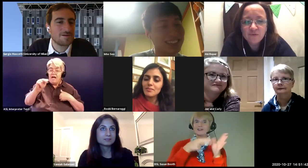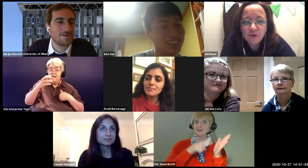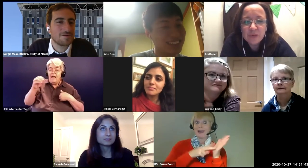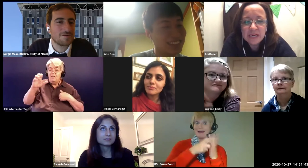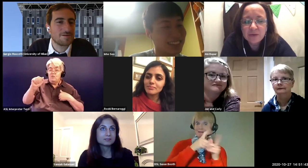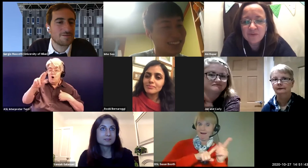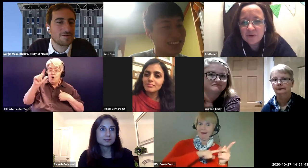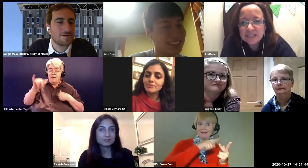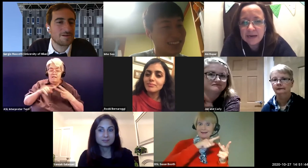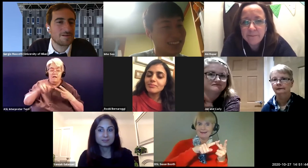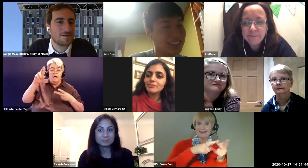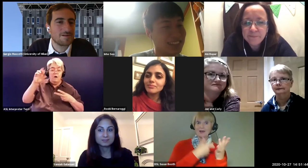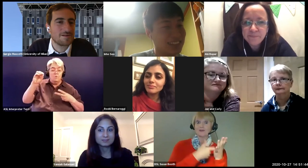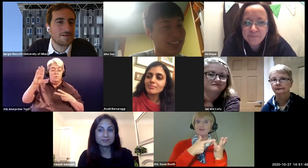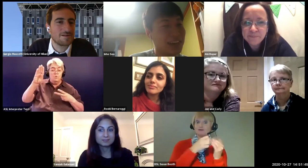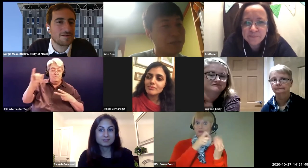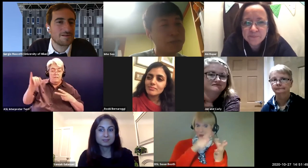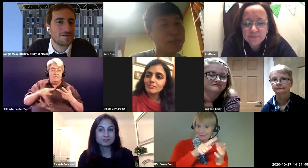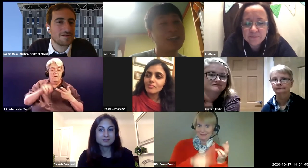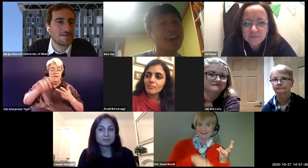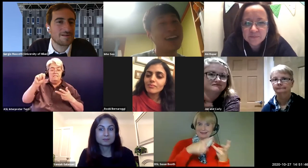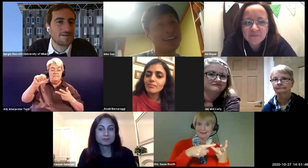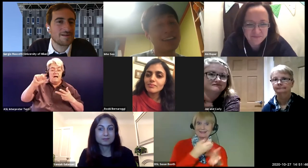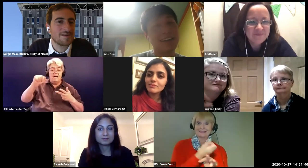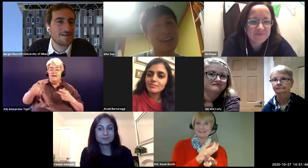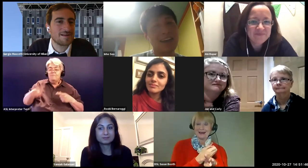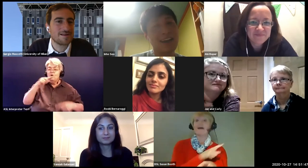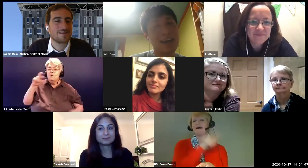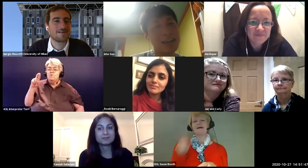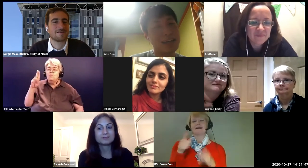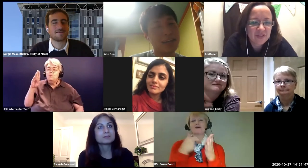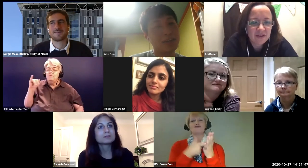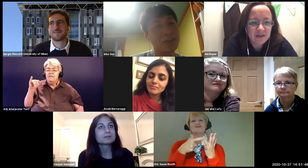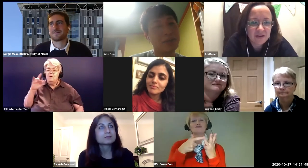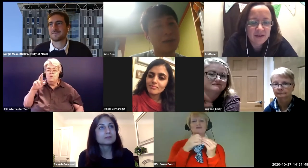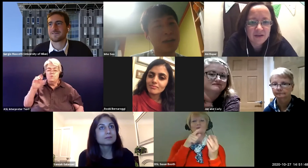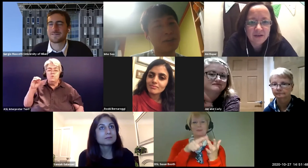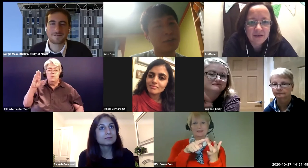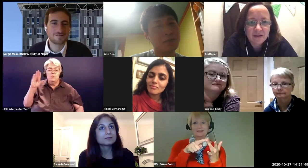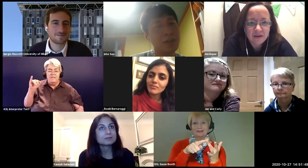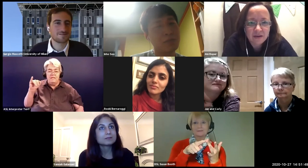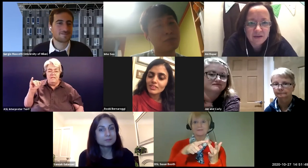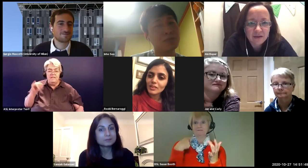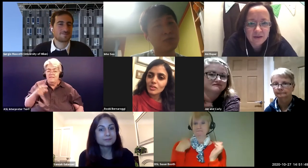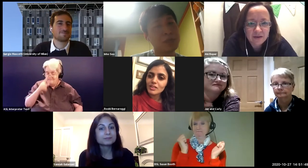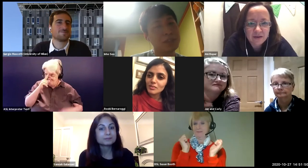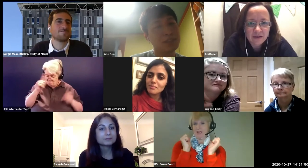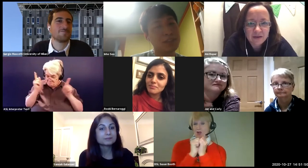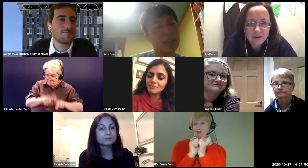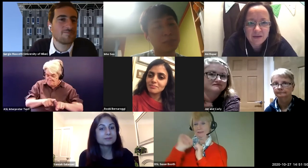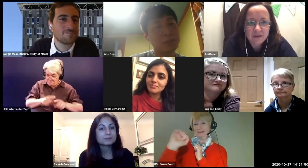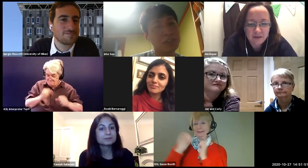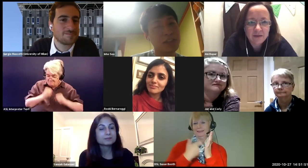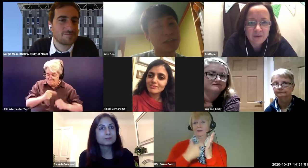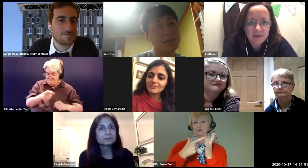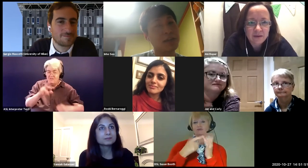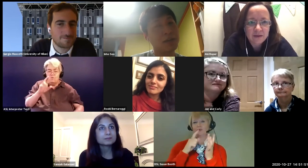Roobi and we've got Sannah. Roobi yeah I I agreed I agreed with the Roobi's experience like um